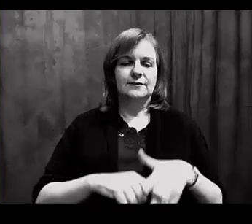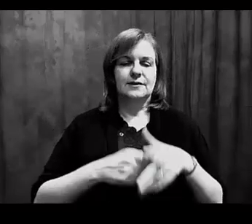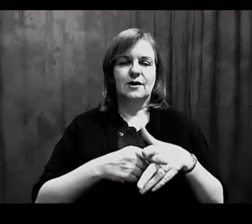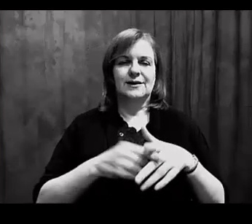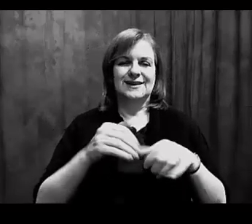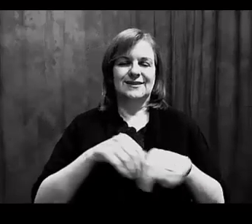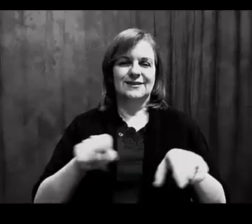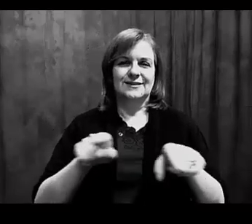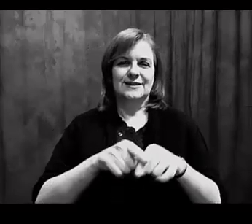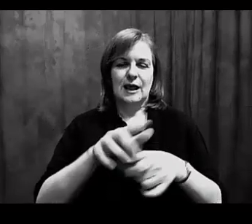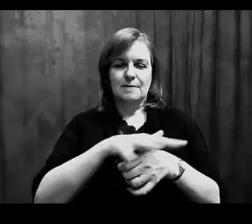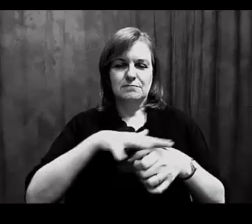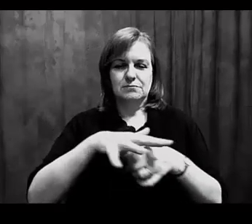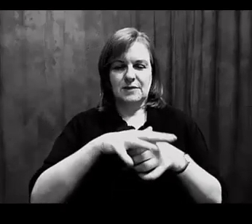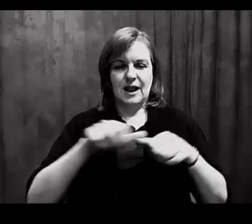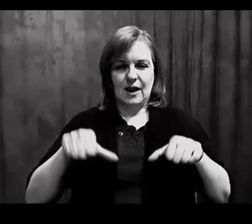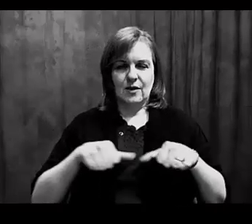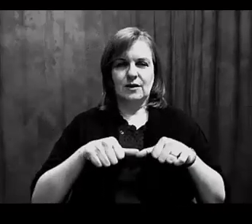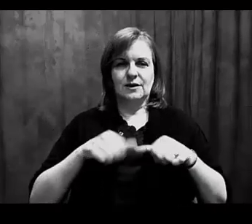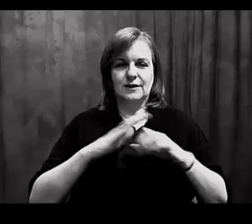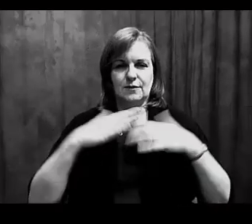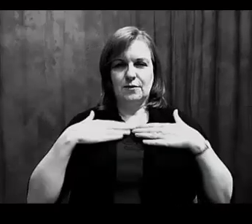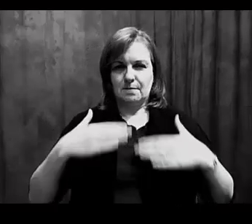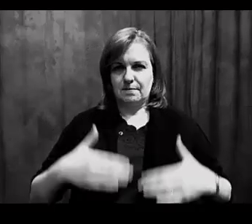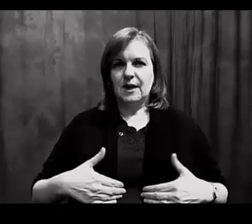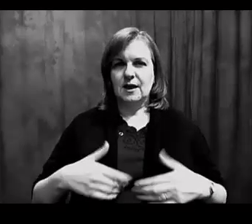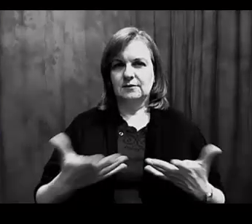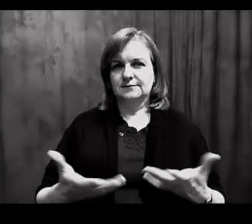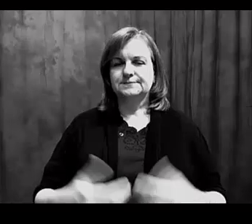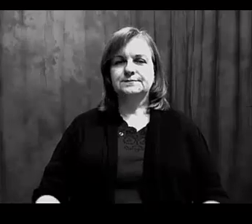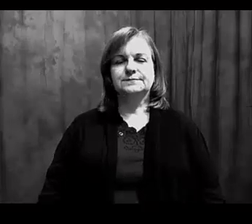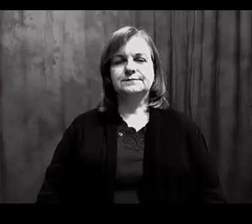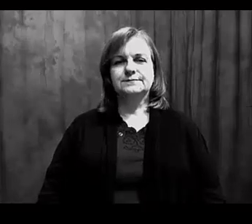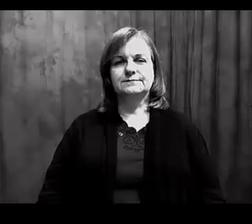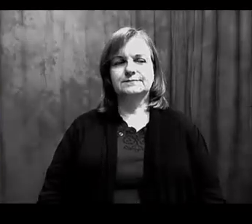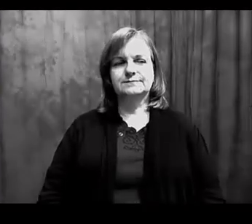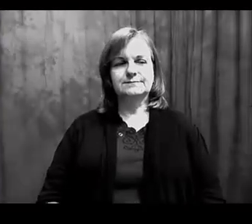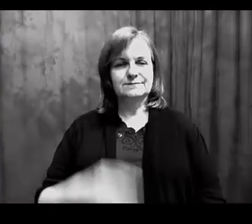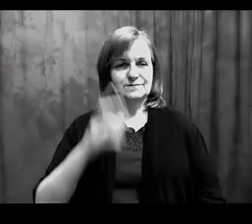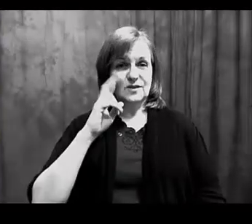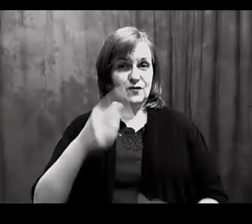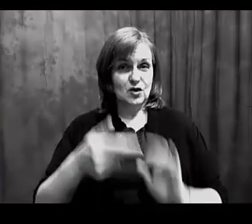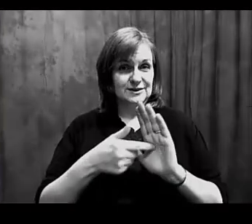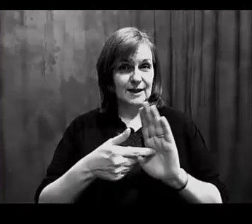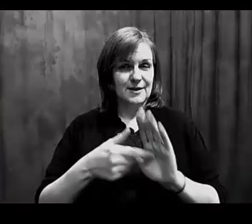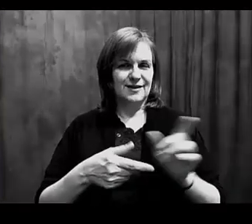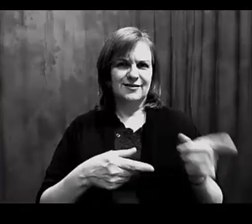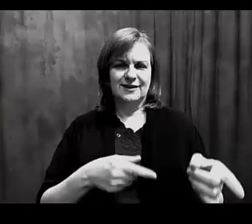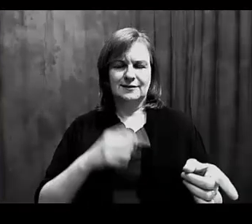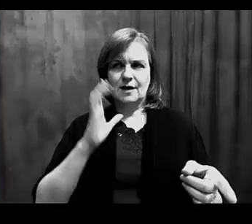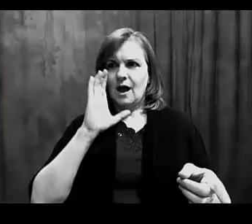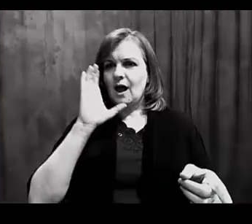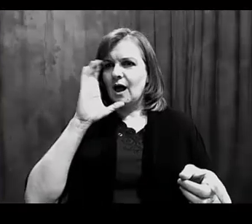but they all start out in the same areas developmentally so if we look at this